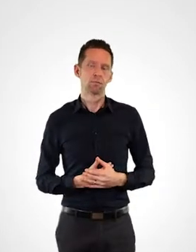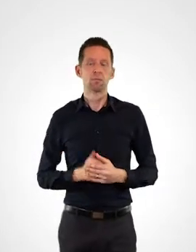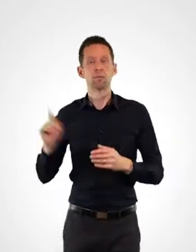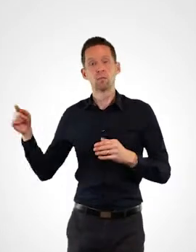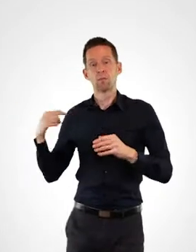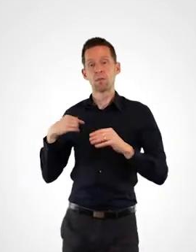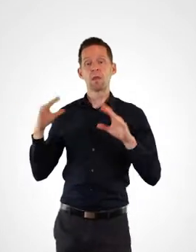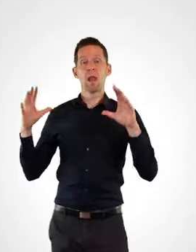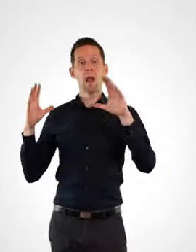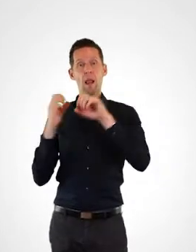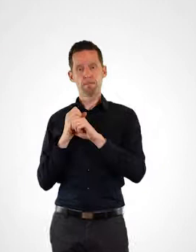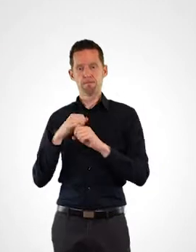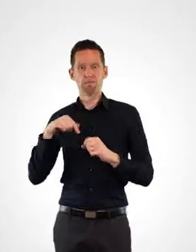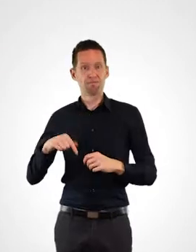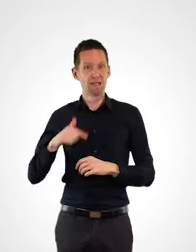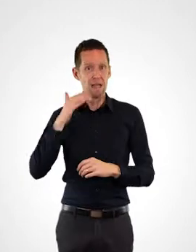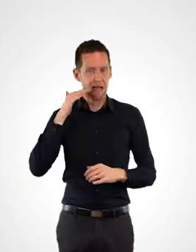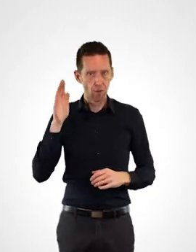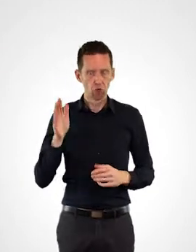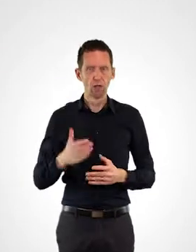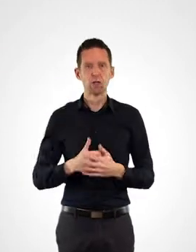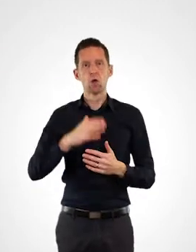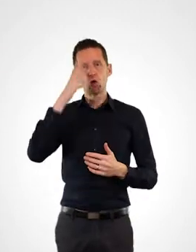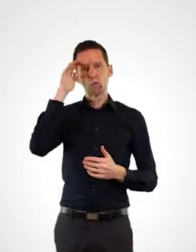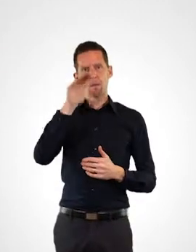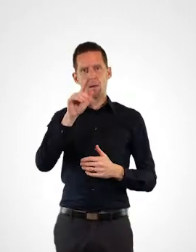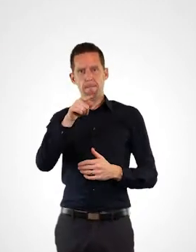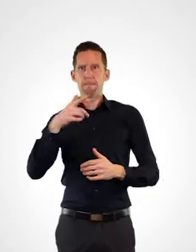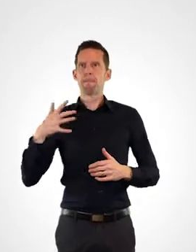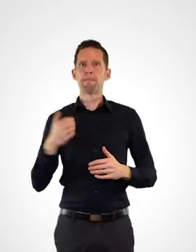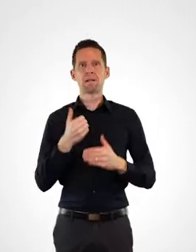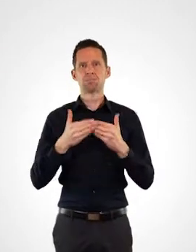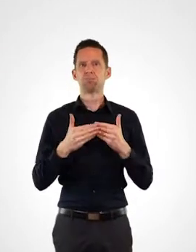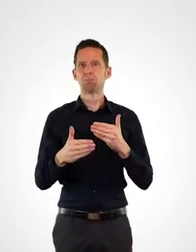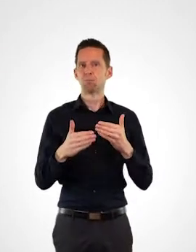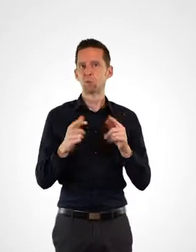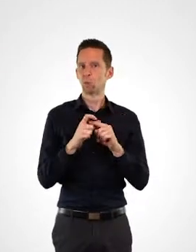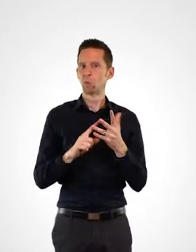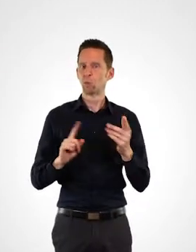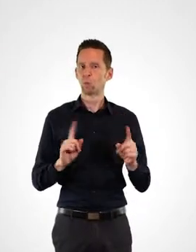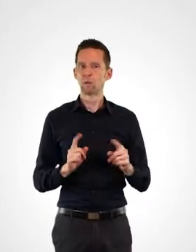So I'm going to wrap up the second lecture by reminding you what you are to do, right?